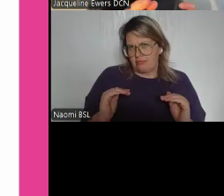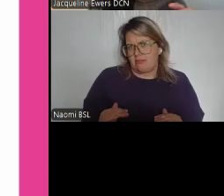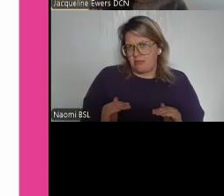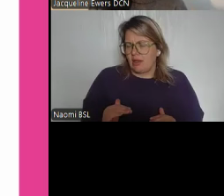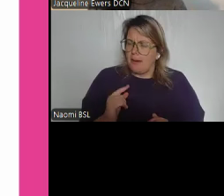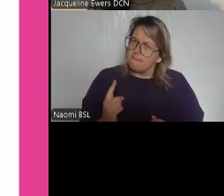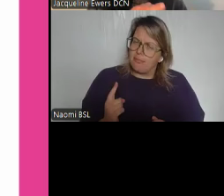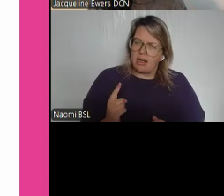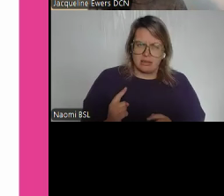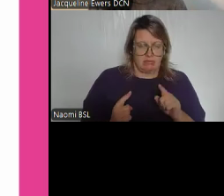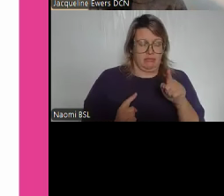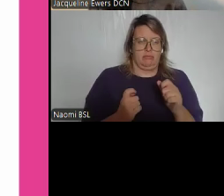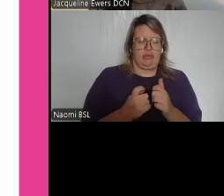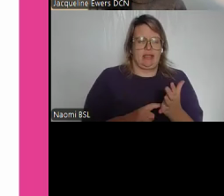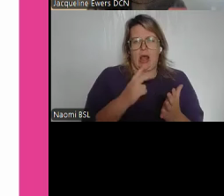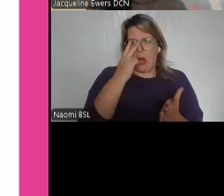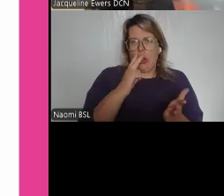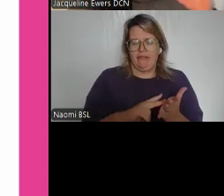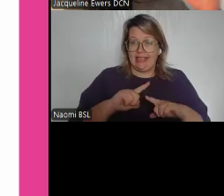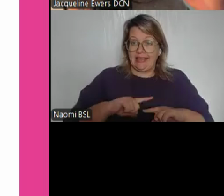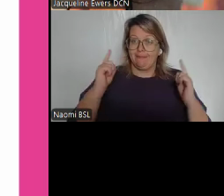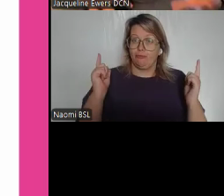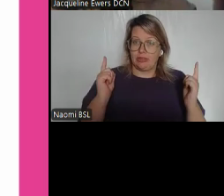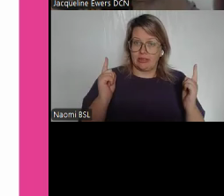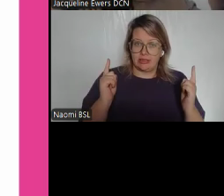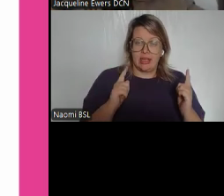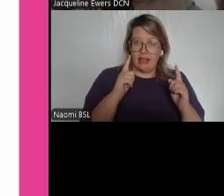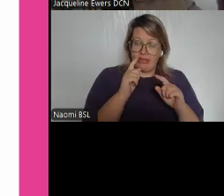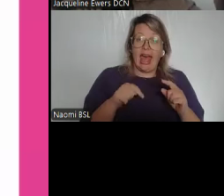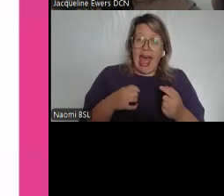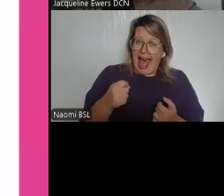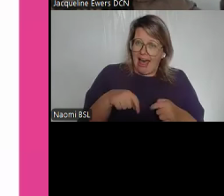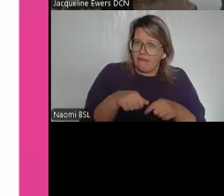In the Bristol Old Vic's case, they've also put it as a header.